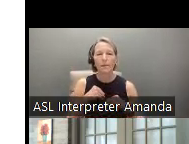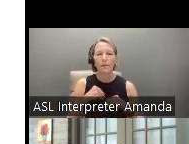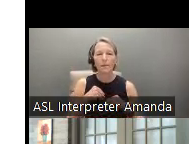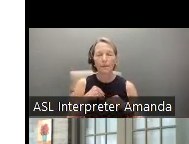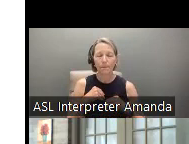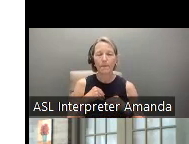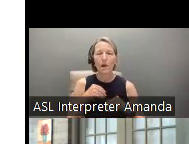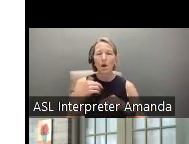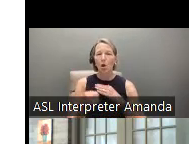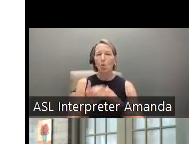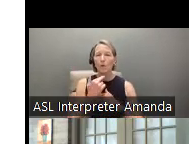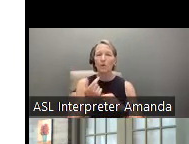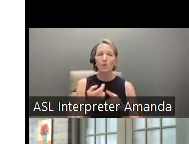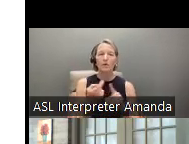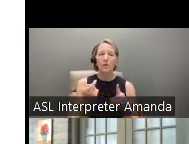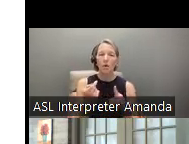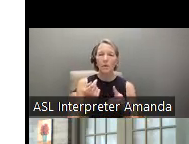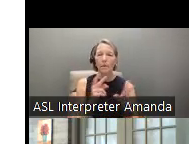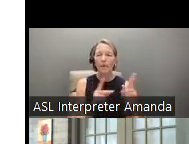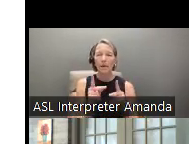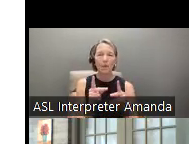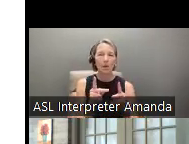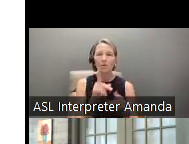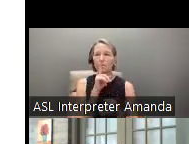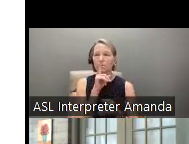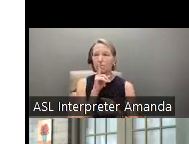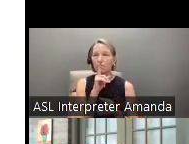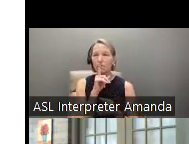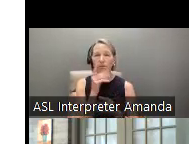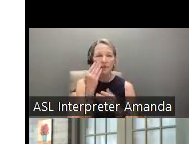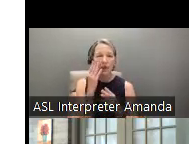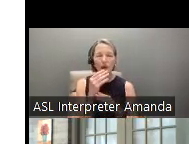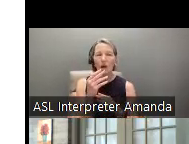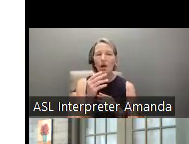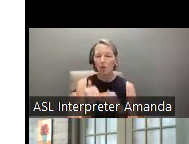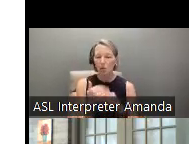um referrals from individuals they can be anonymous um on our website um please